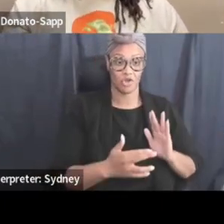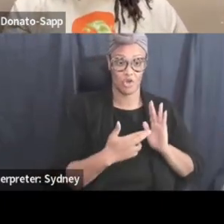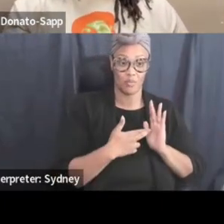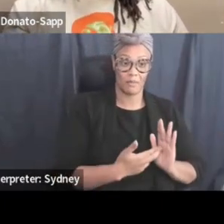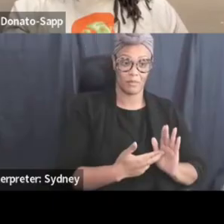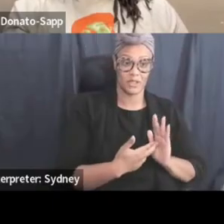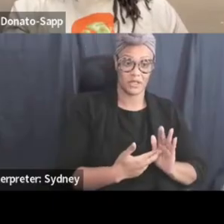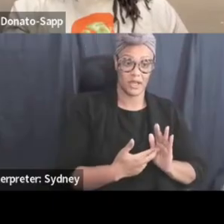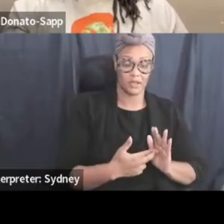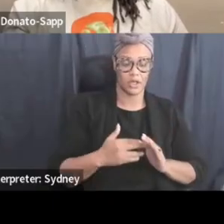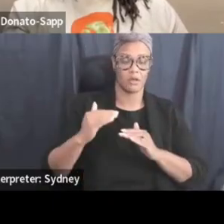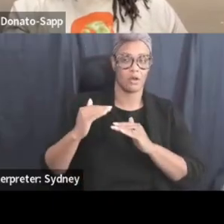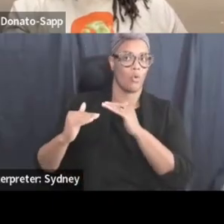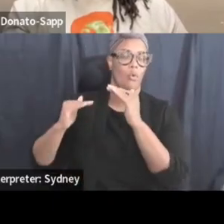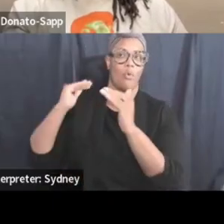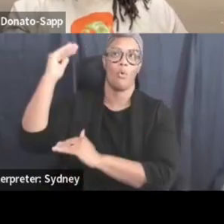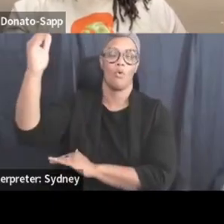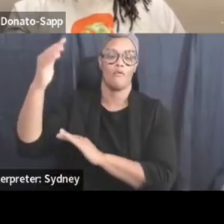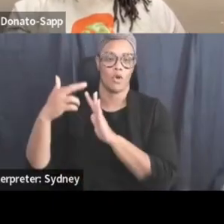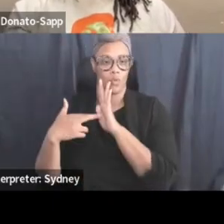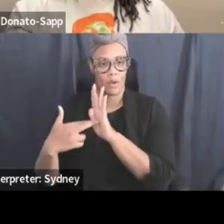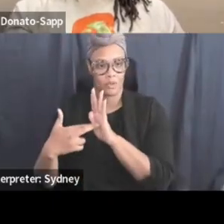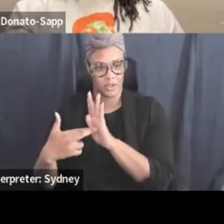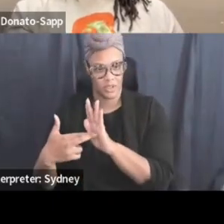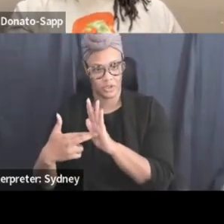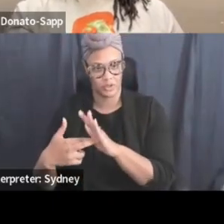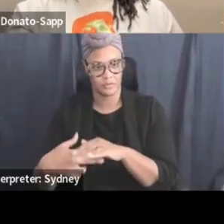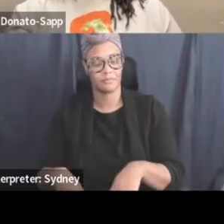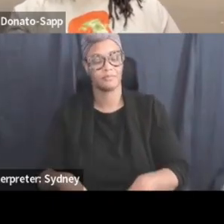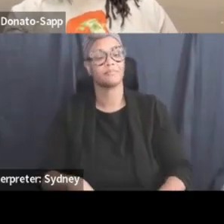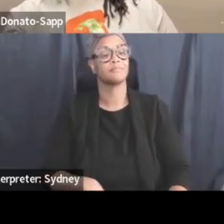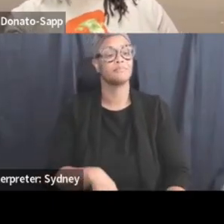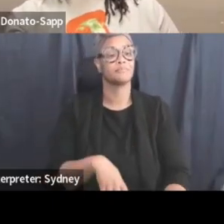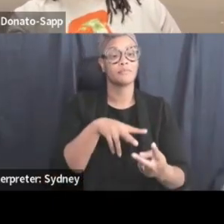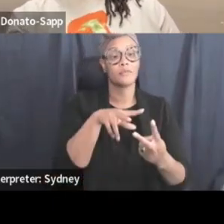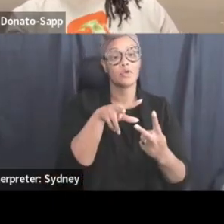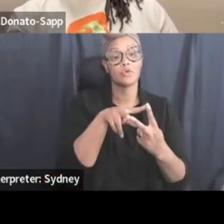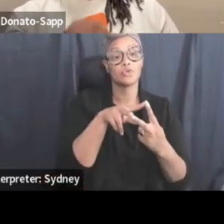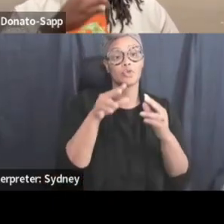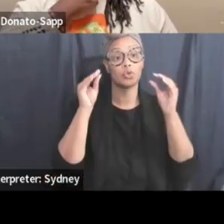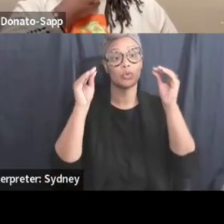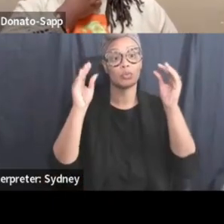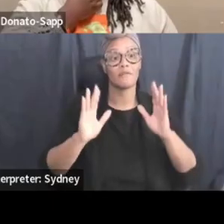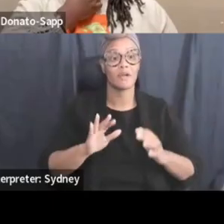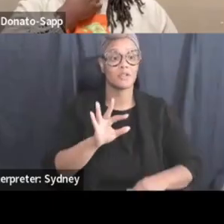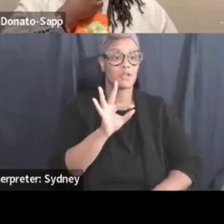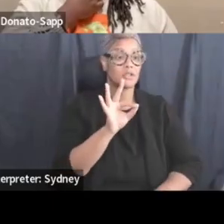are two professors uh Farcus and Morgan um and I'm not saying I agree with their research.